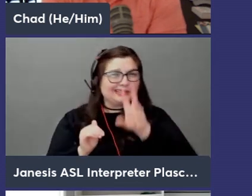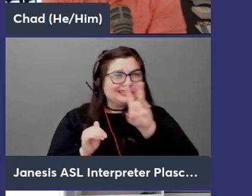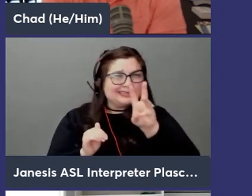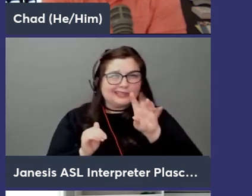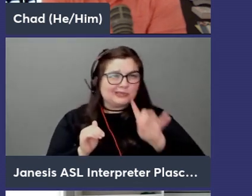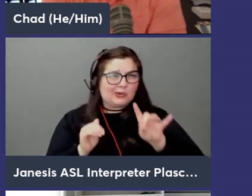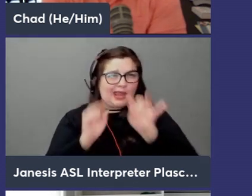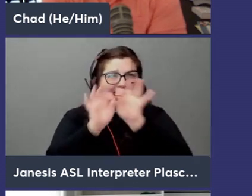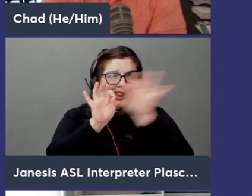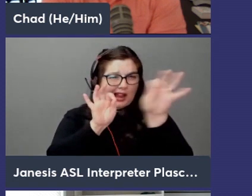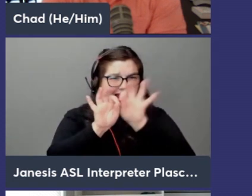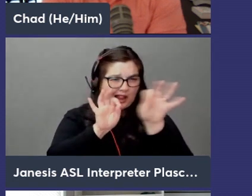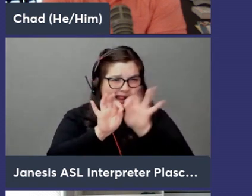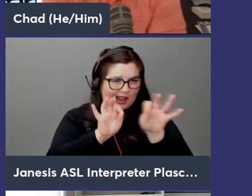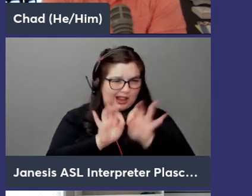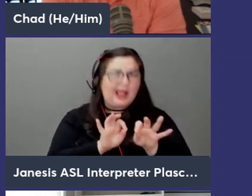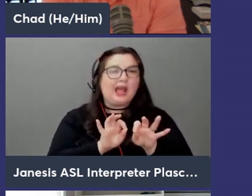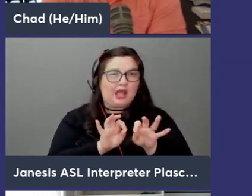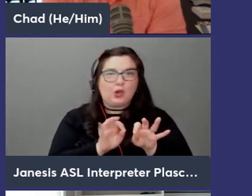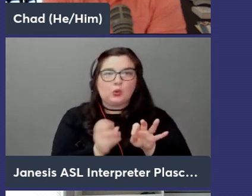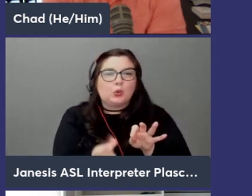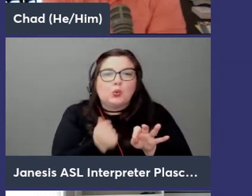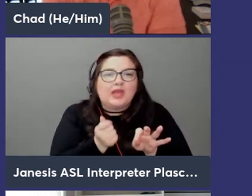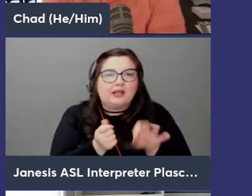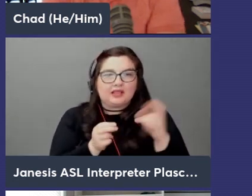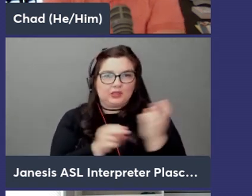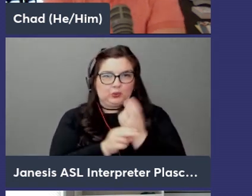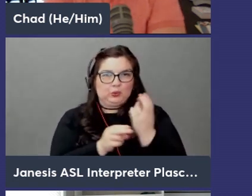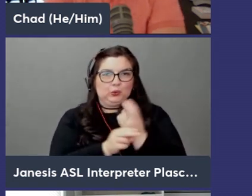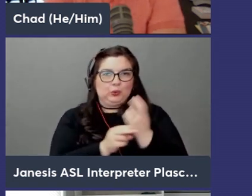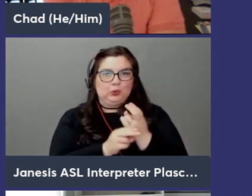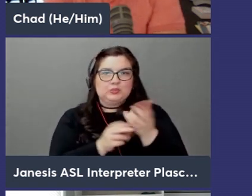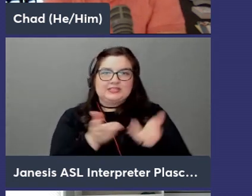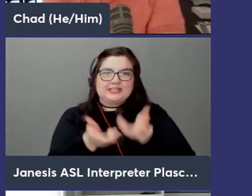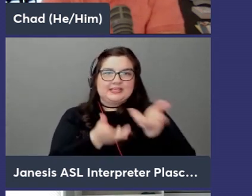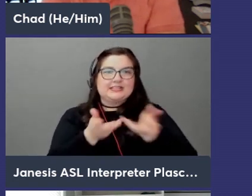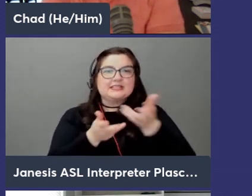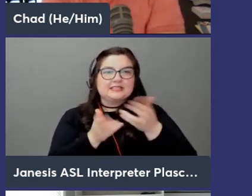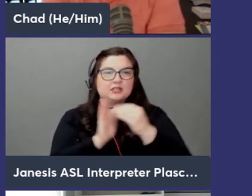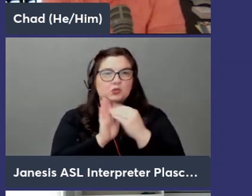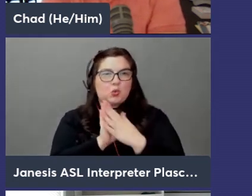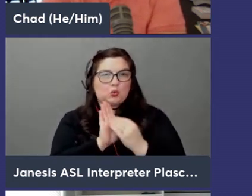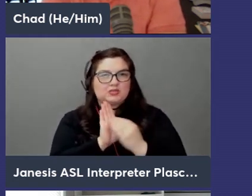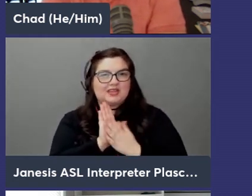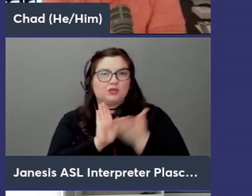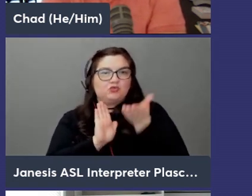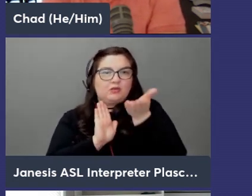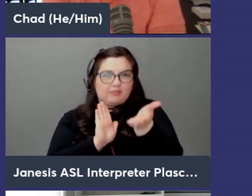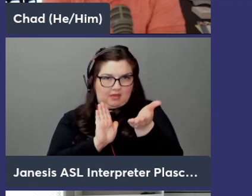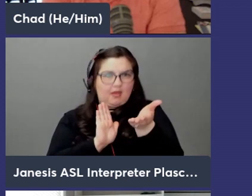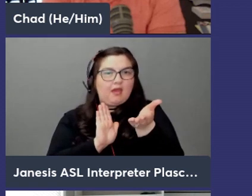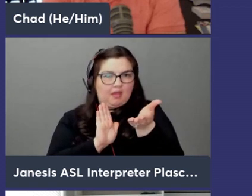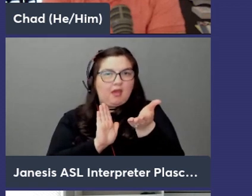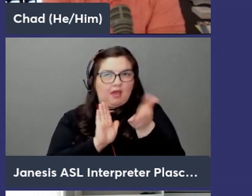and able to very quickly use this notation in there to do those variable length paths.